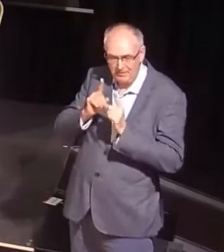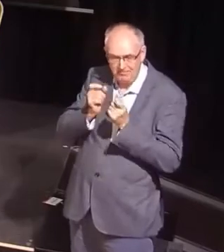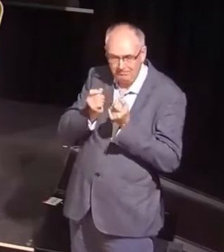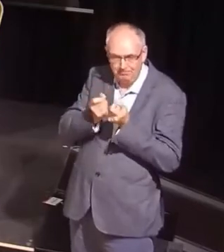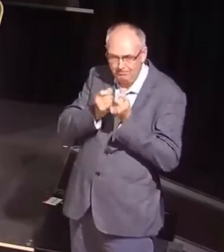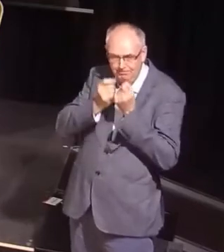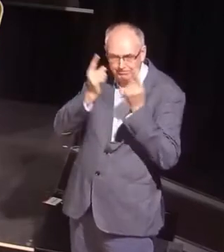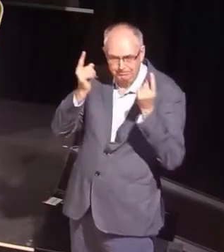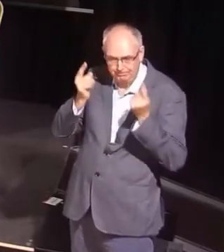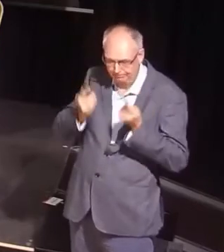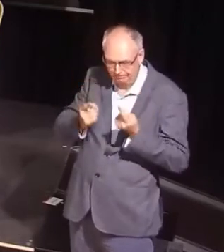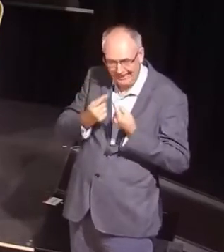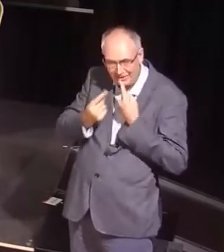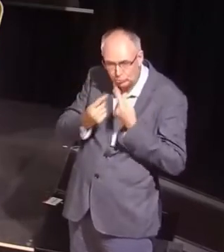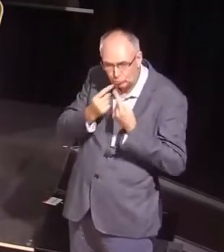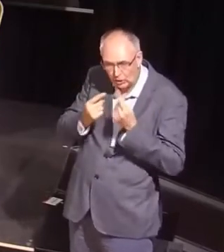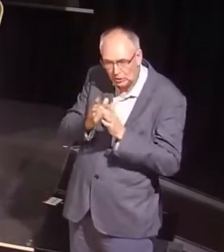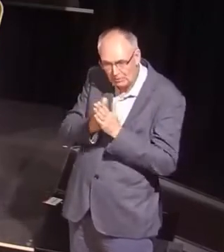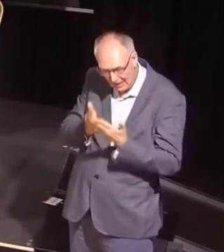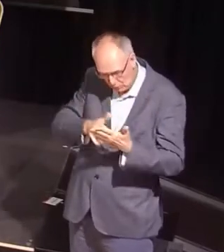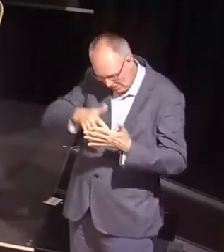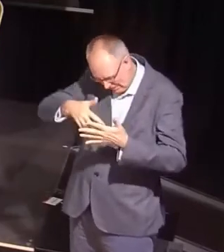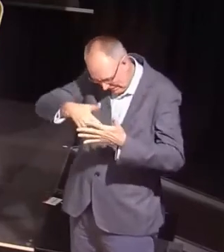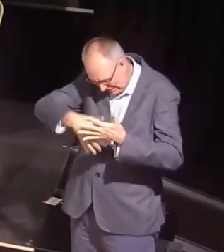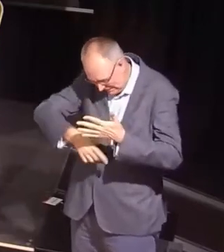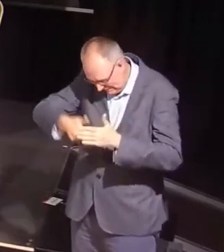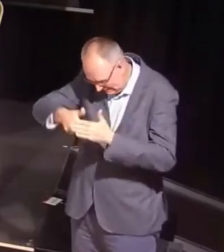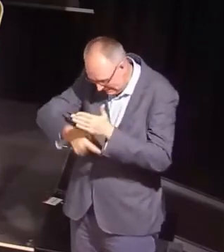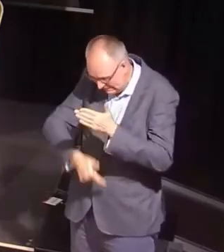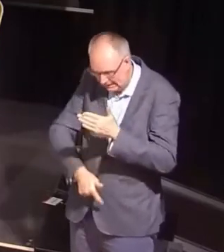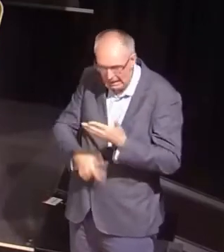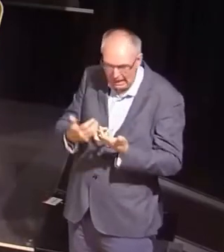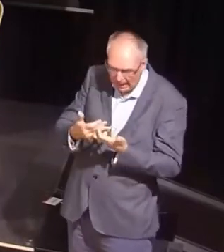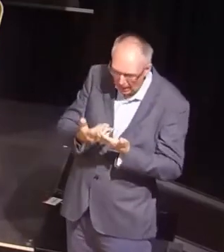an instruction manual of how the game is going to work, or what the controls are going to be.